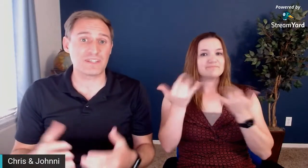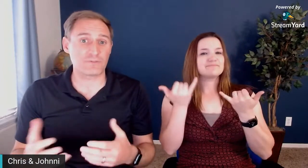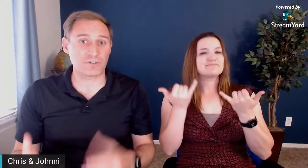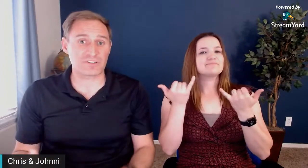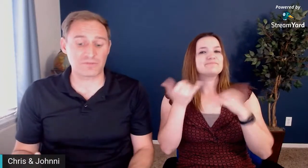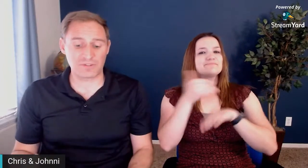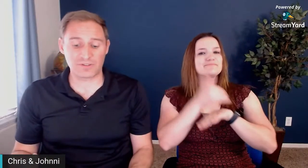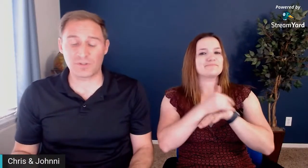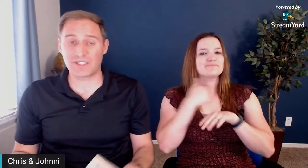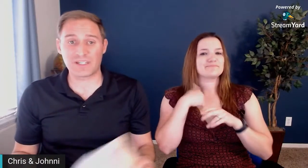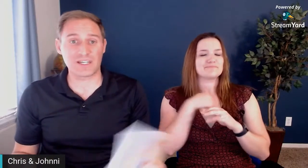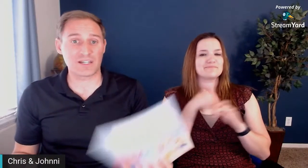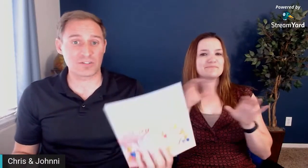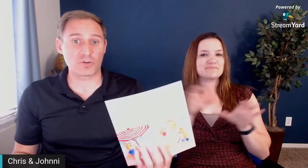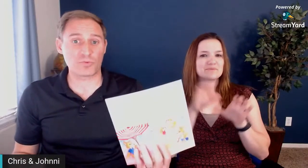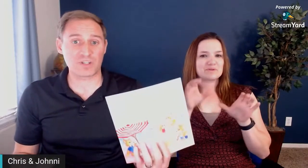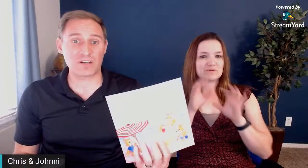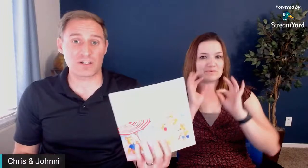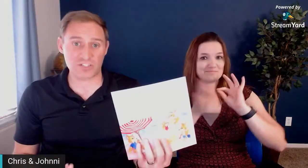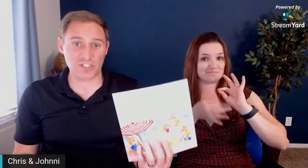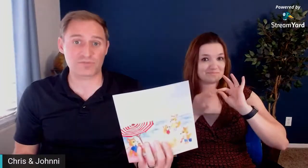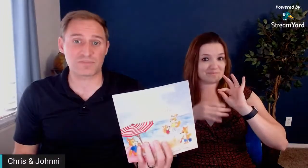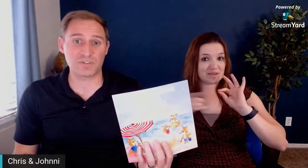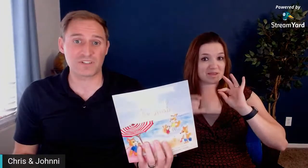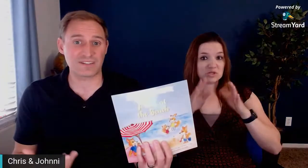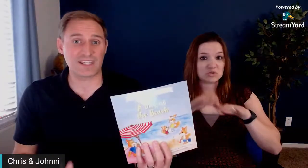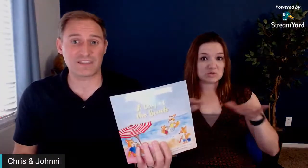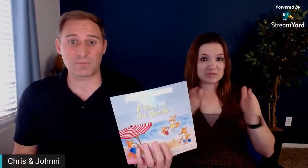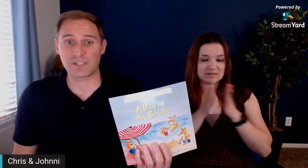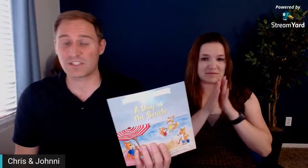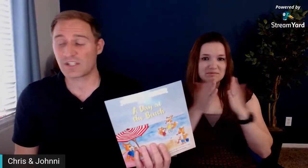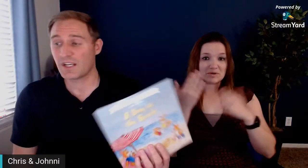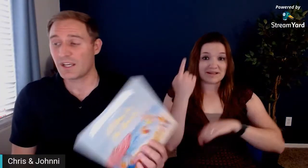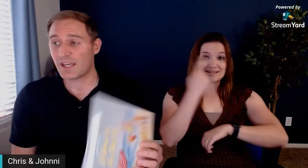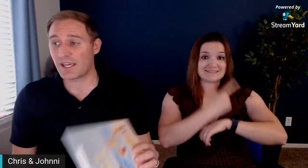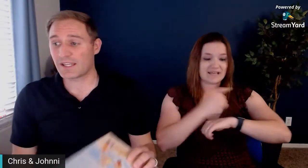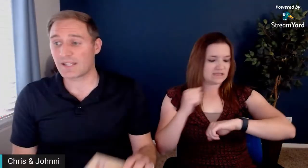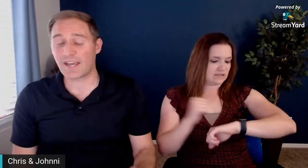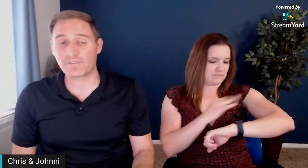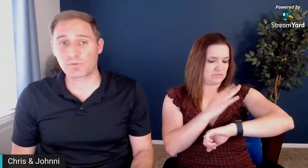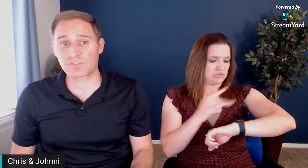of course doing uh interpreting our children's book a day at the beach and afterwards we're